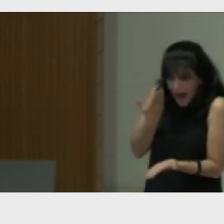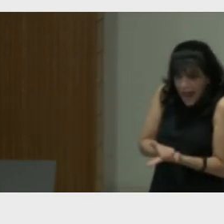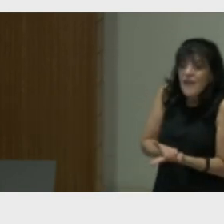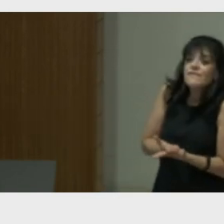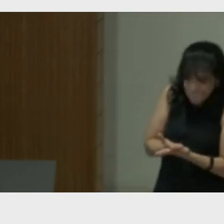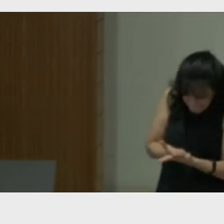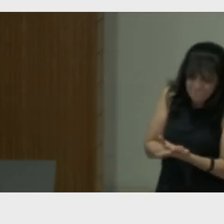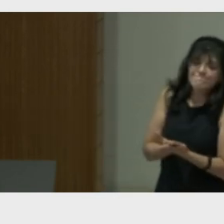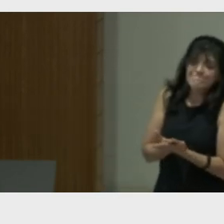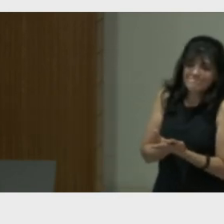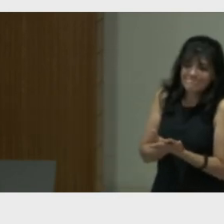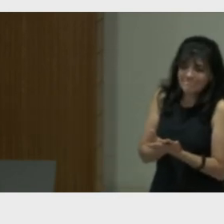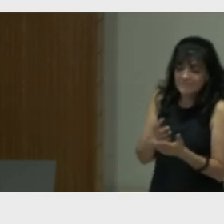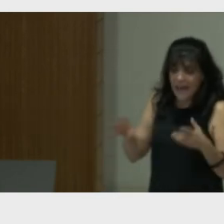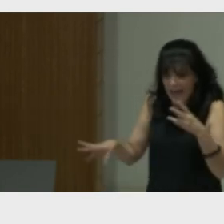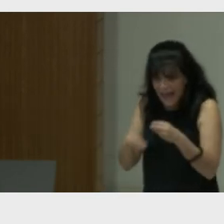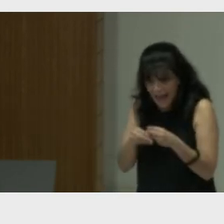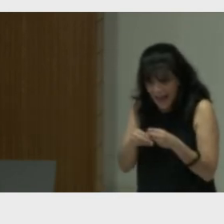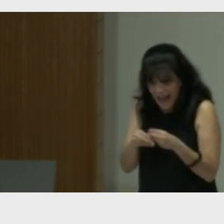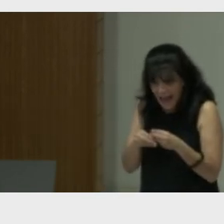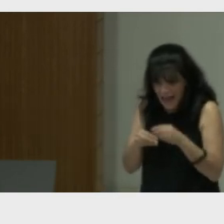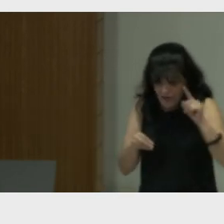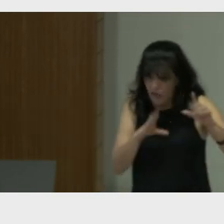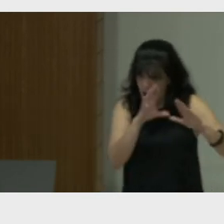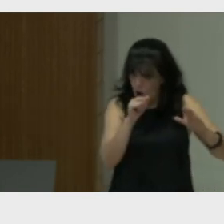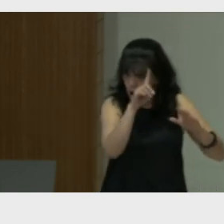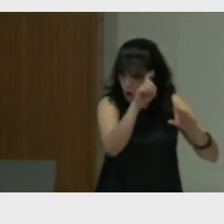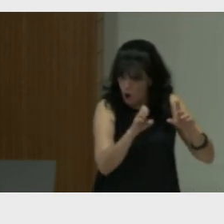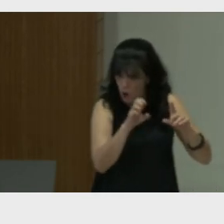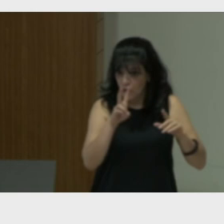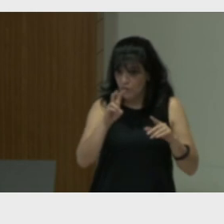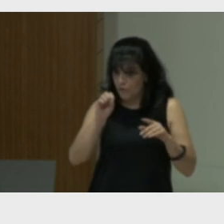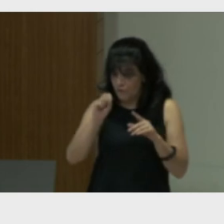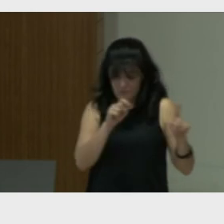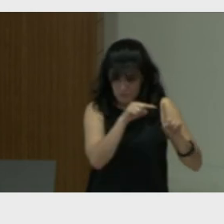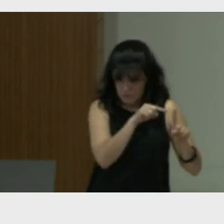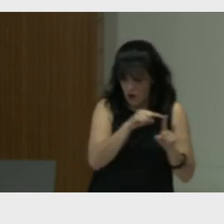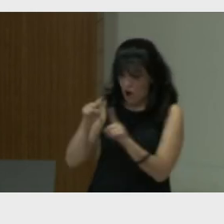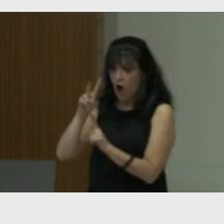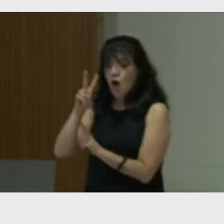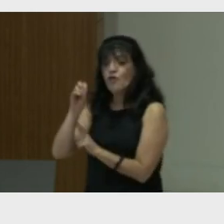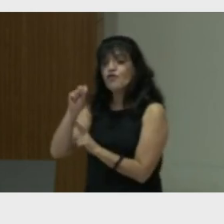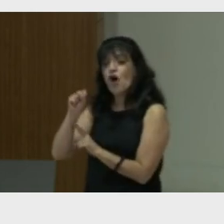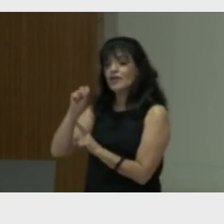In addition, unlike the definition in the code, the Vos estis definition explicitly provides